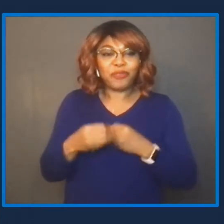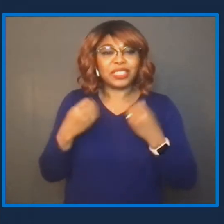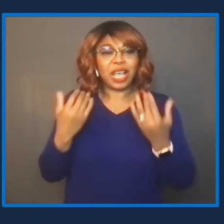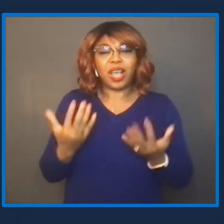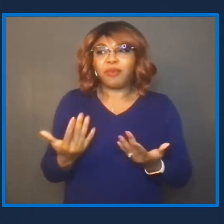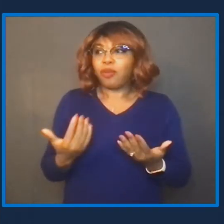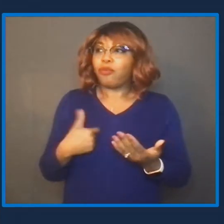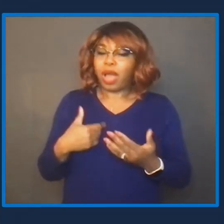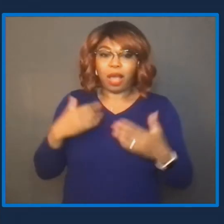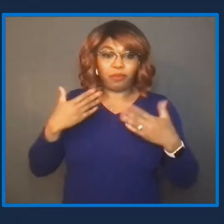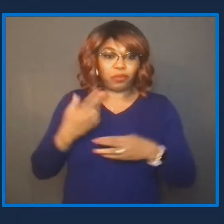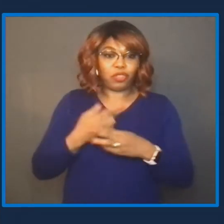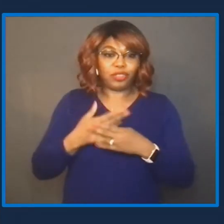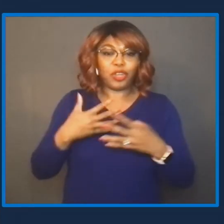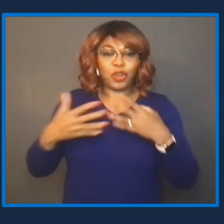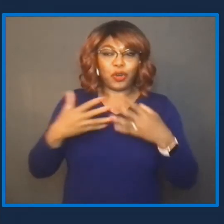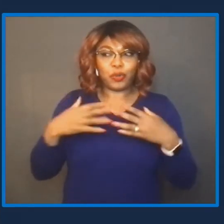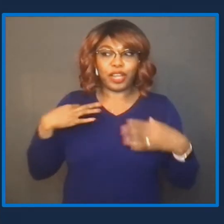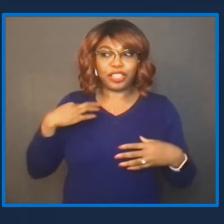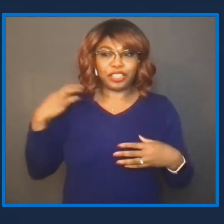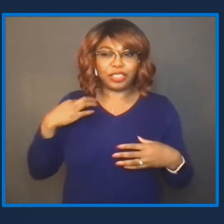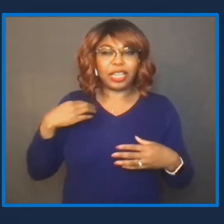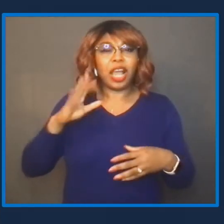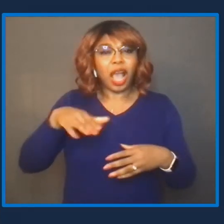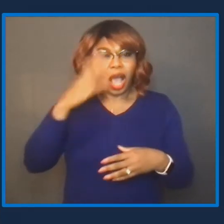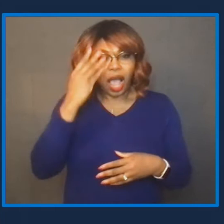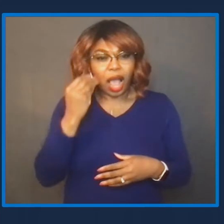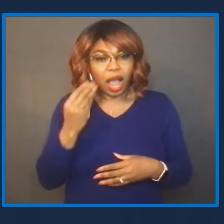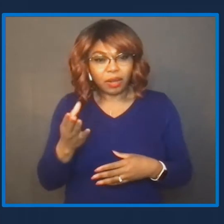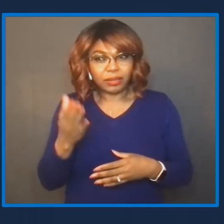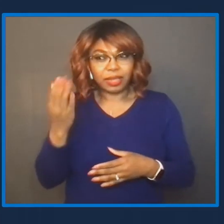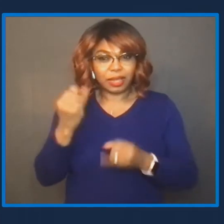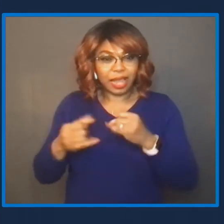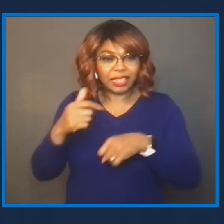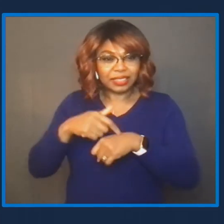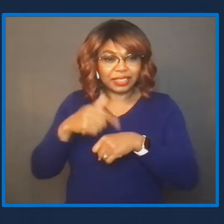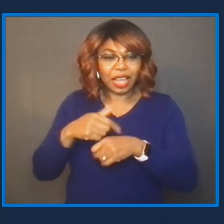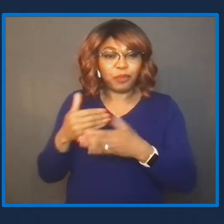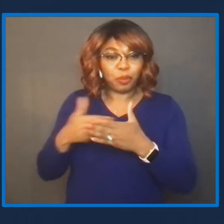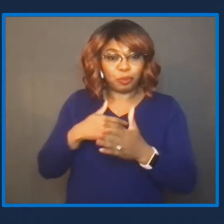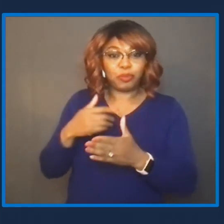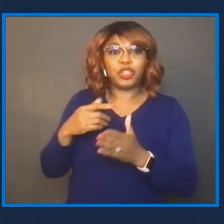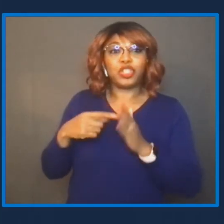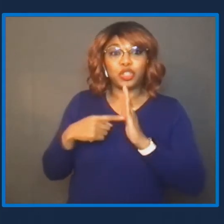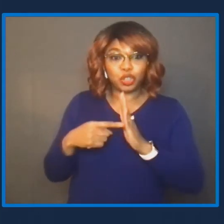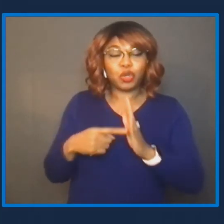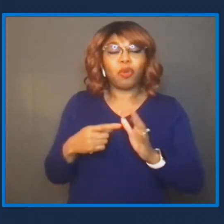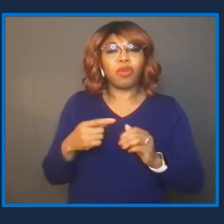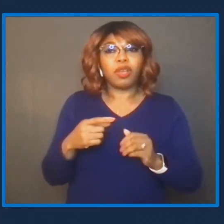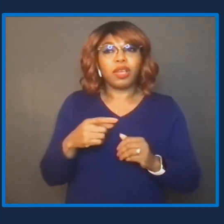And I should also say I did mention the last time on the pre show that I had brown hair.